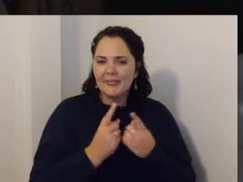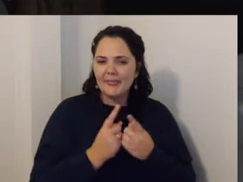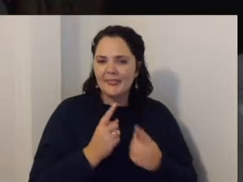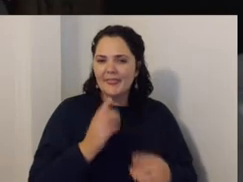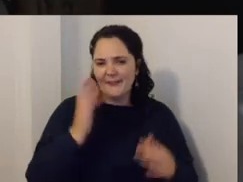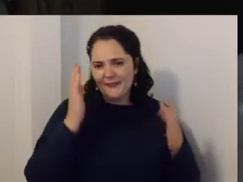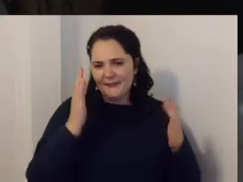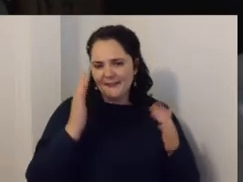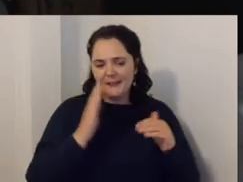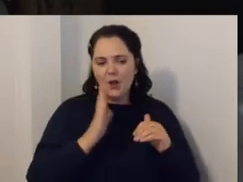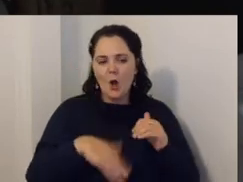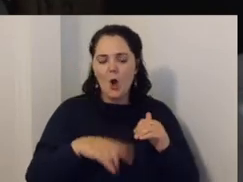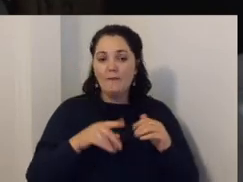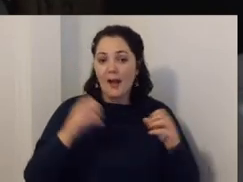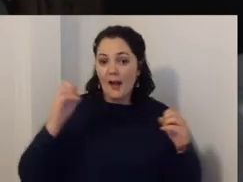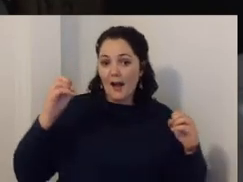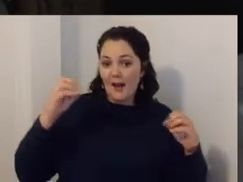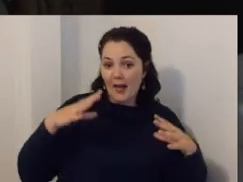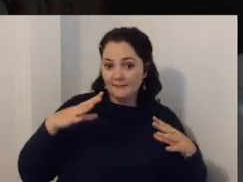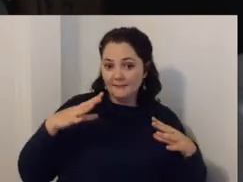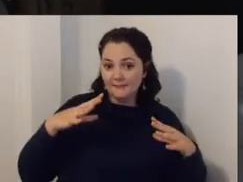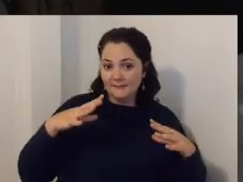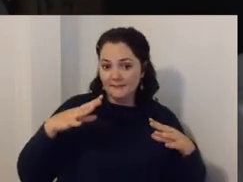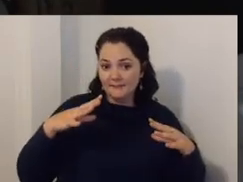is the light and shadow and the drama of the light and shadow so as I reach into frame